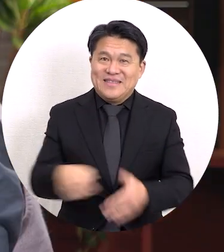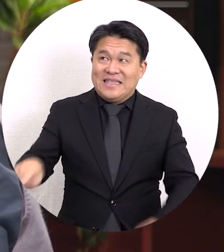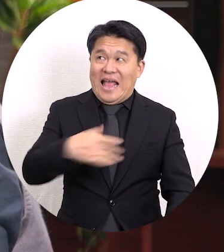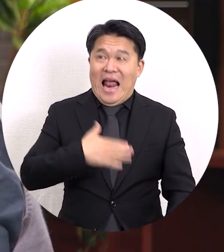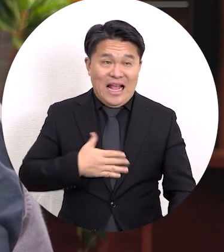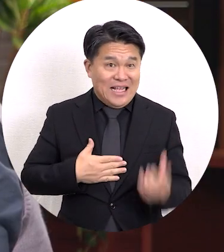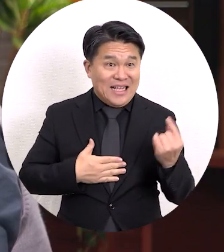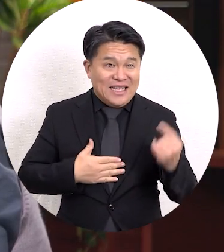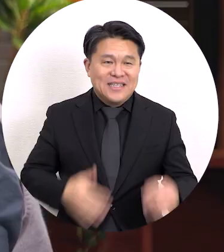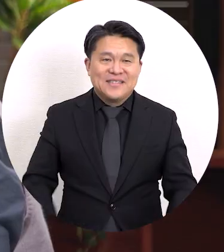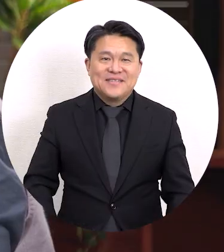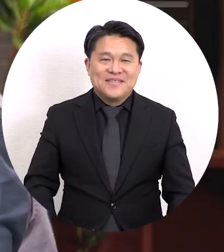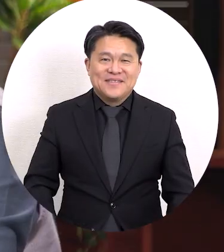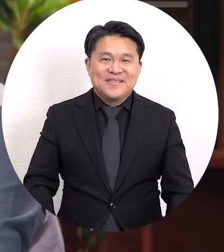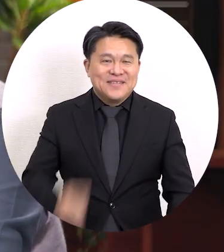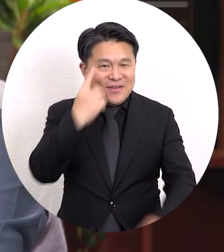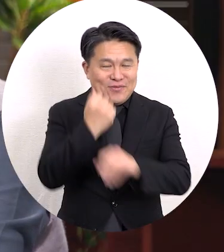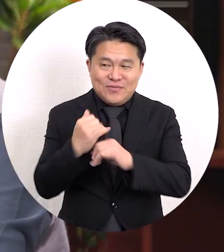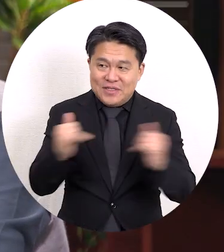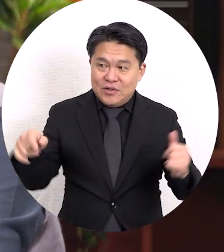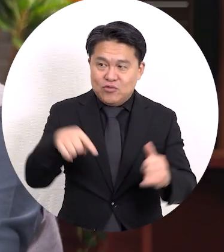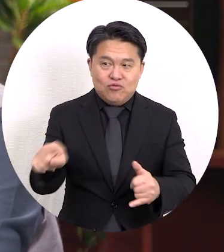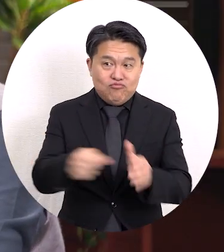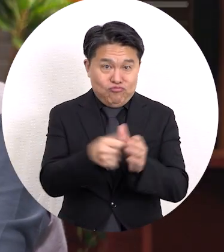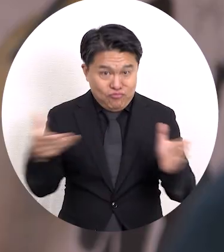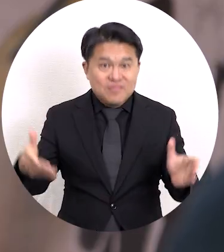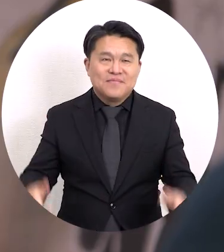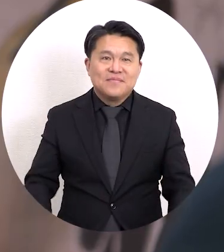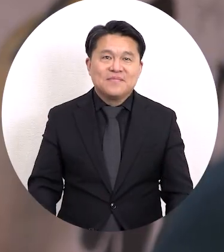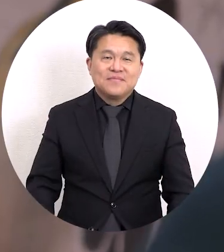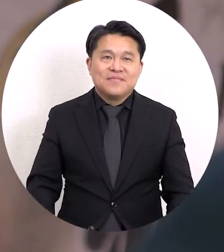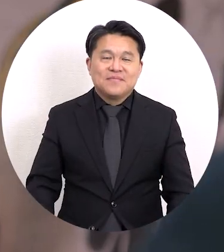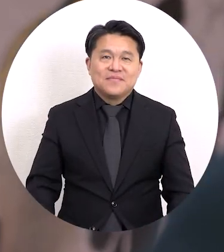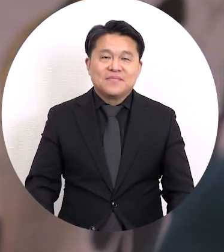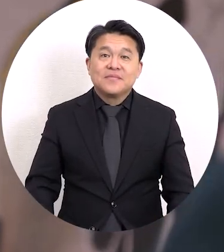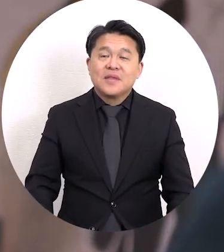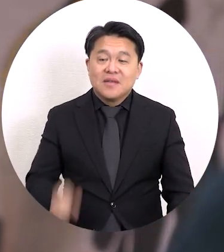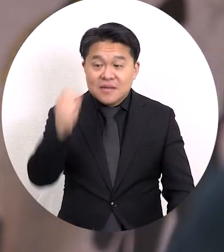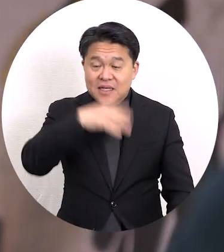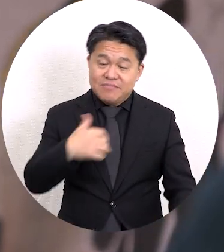I’m well aware—our fellow researchers around us... We scientists, at some point, just for fun